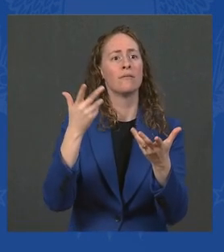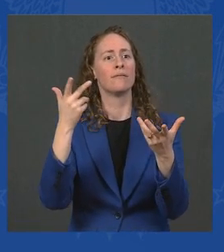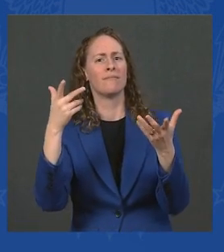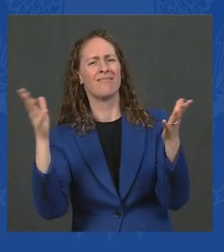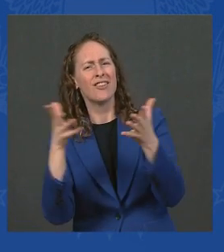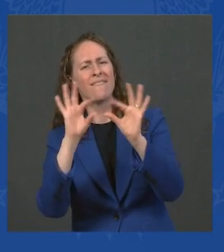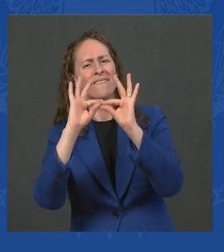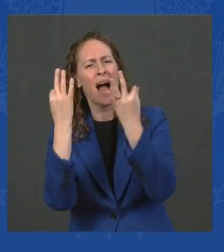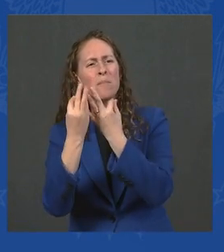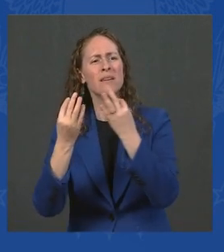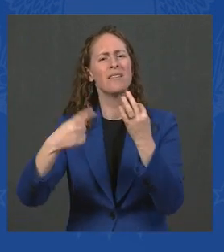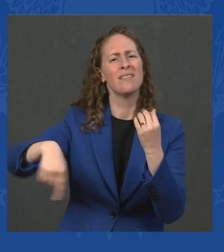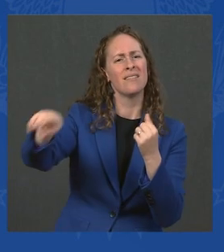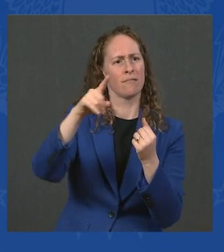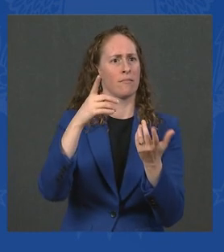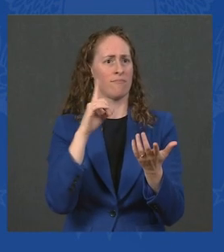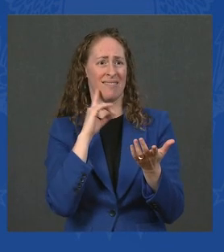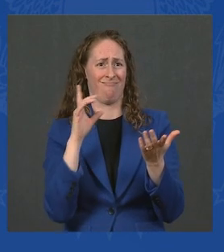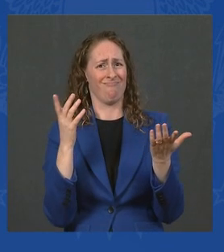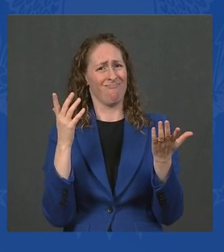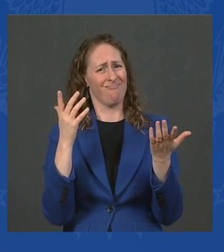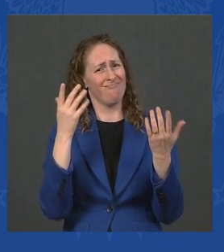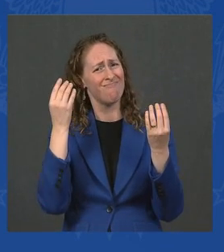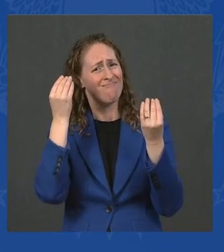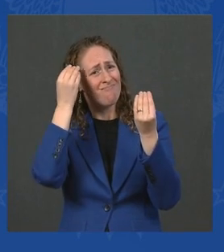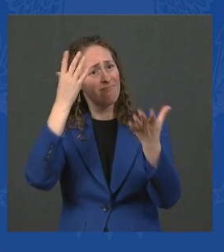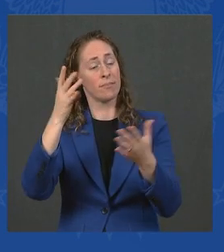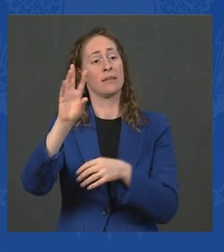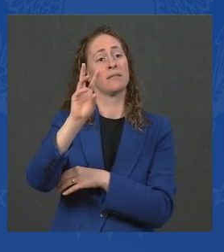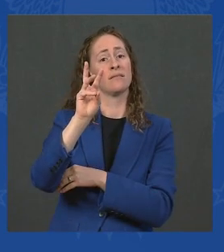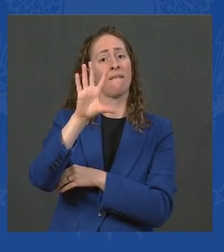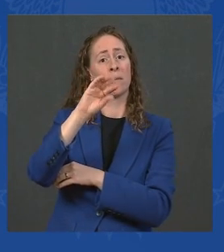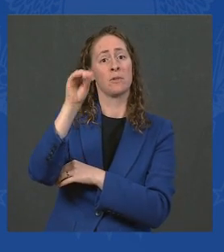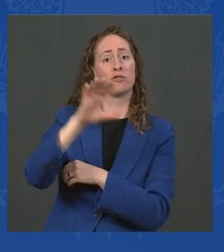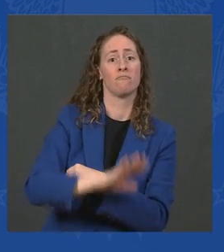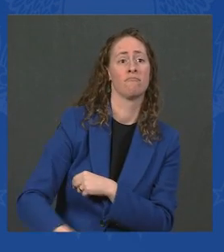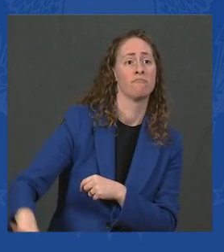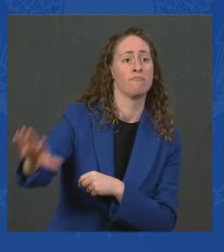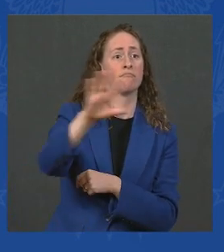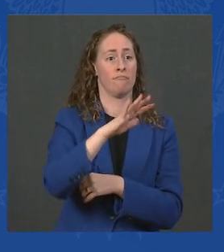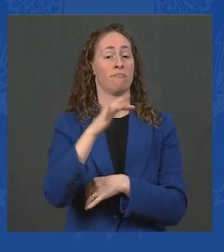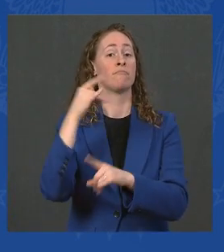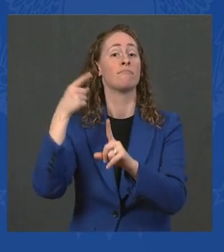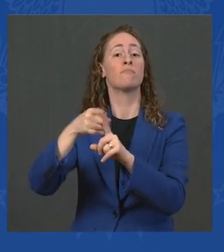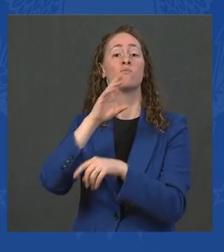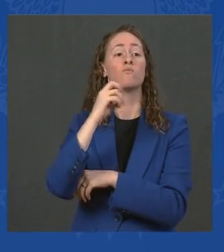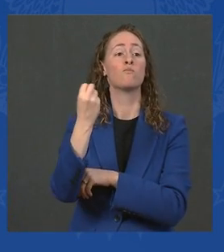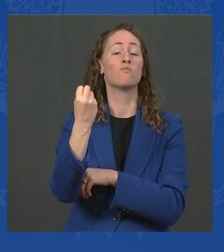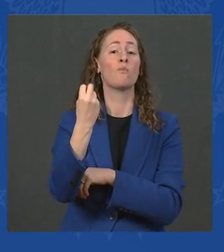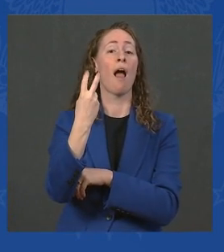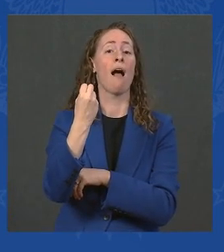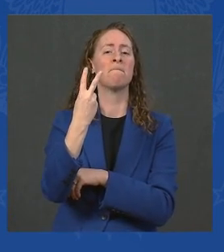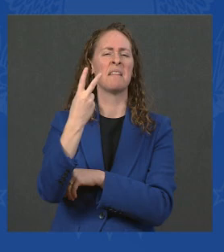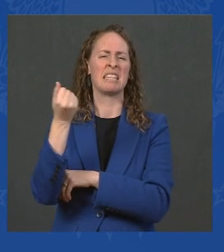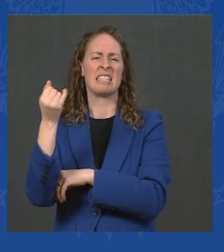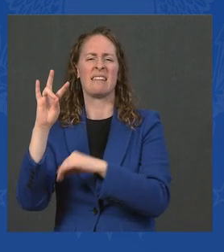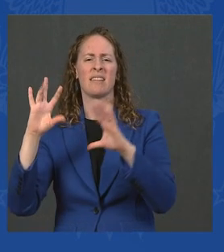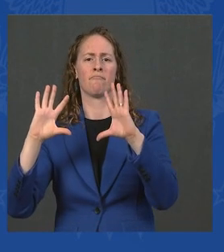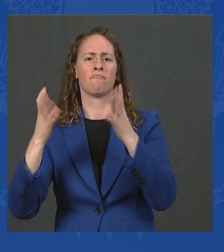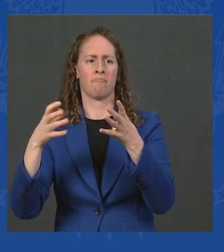65 percent of the children ages 12 to 17 here in D.C. have gotten at least one shot, like Elijah.